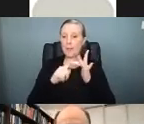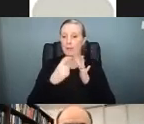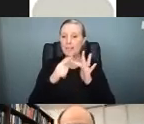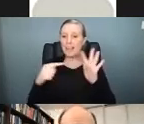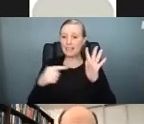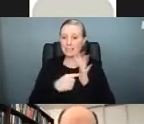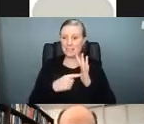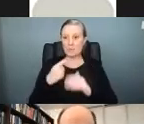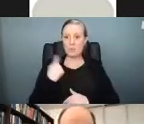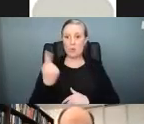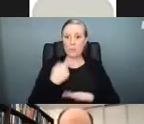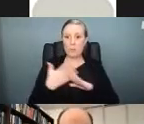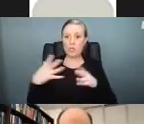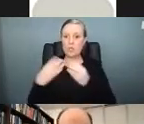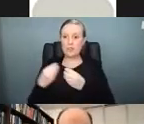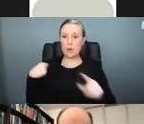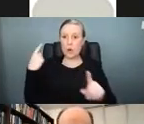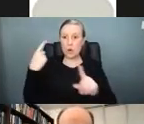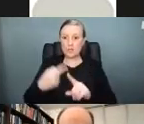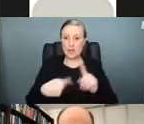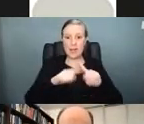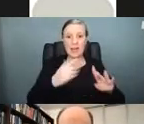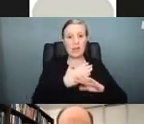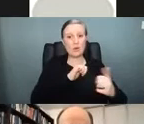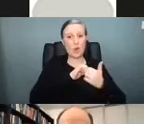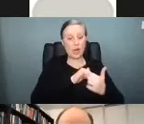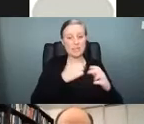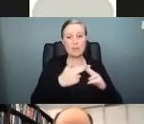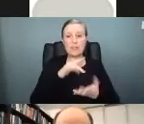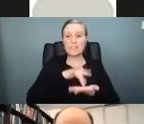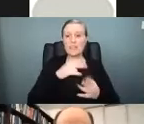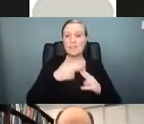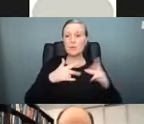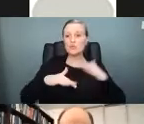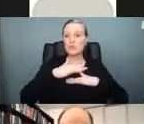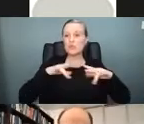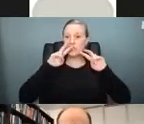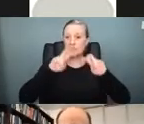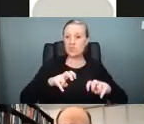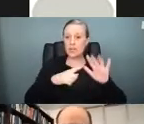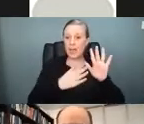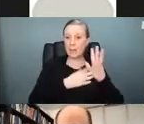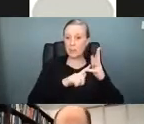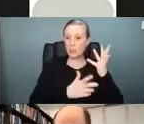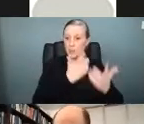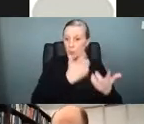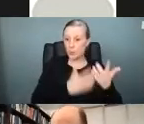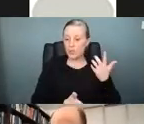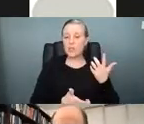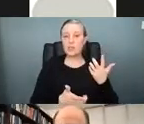Also, our colleagues at the Centre for Social Research. And I knew without any of those people, this work wouldn't have been possible,